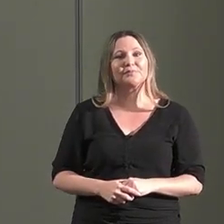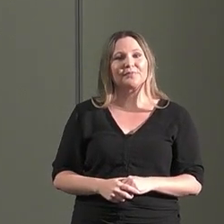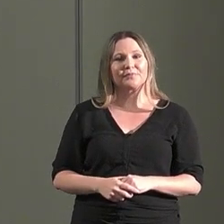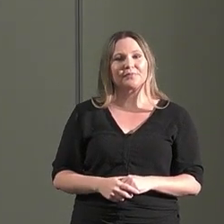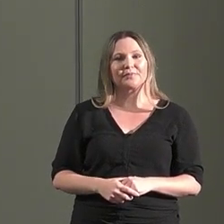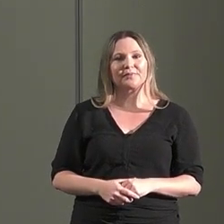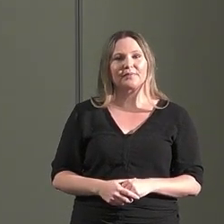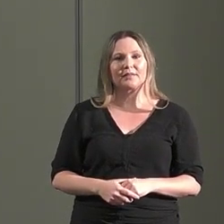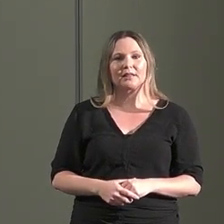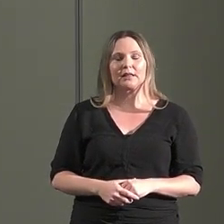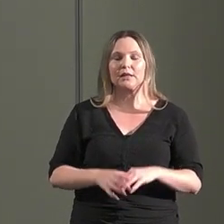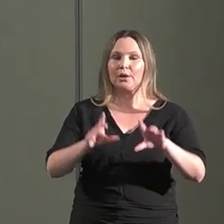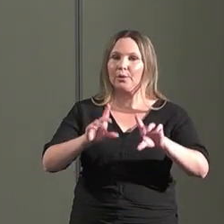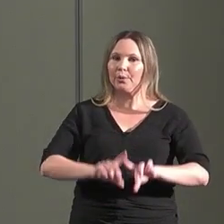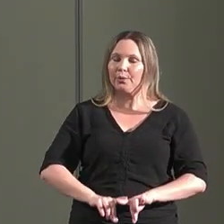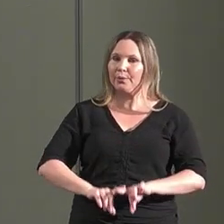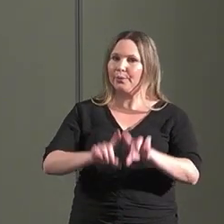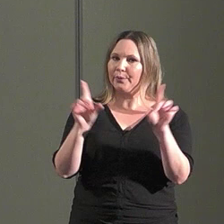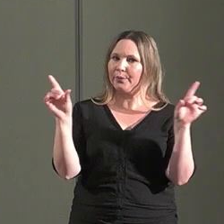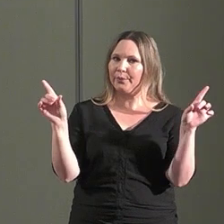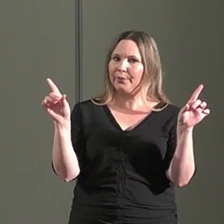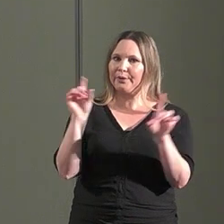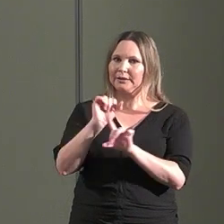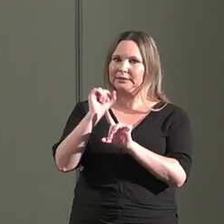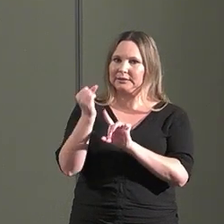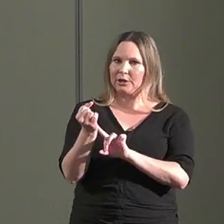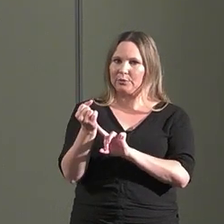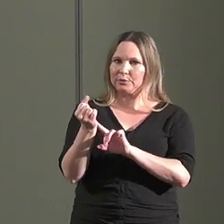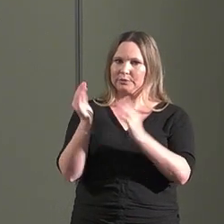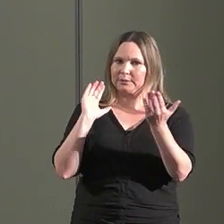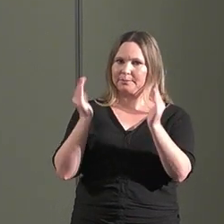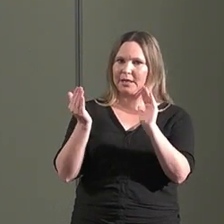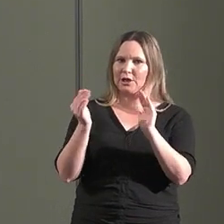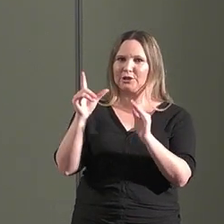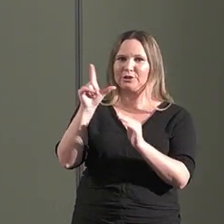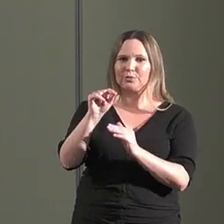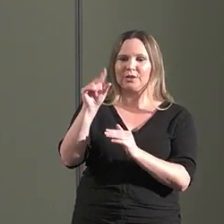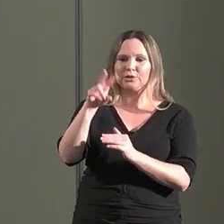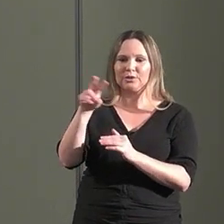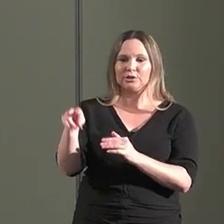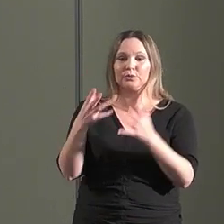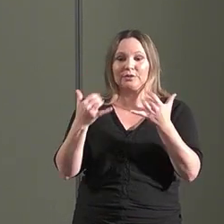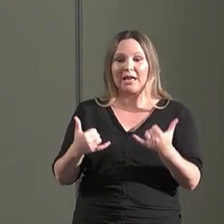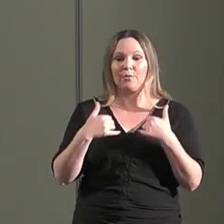So very different scenario.